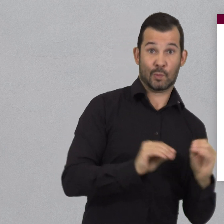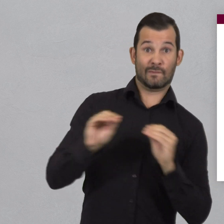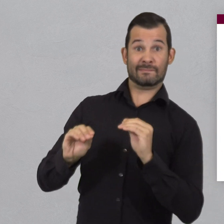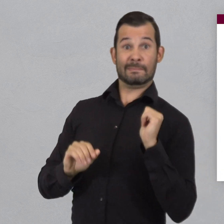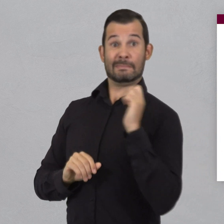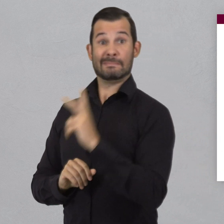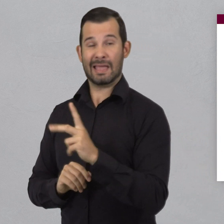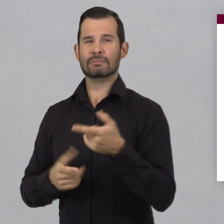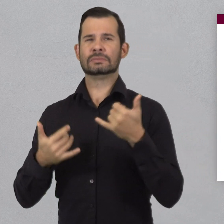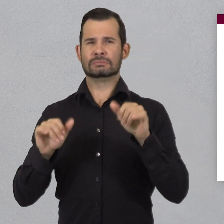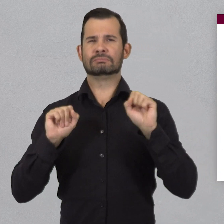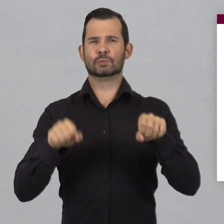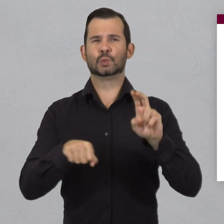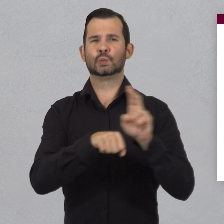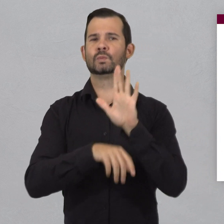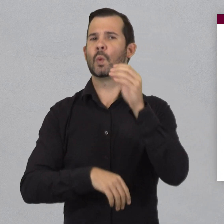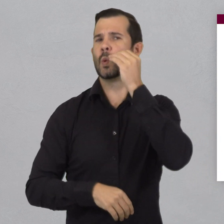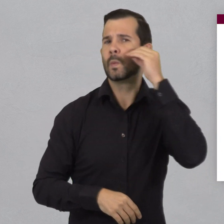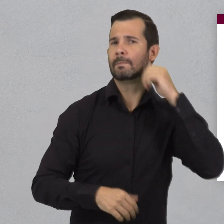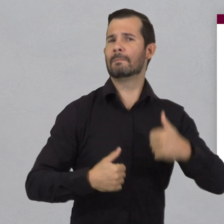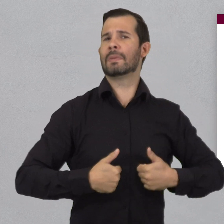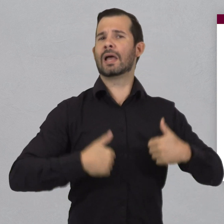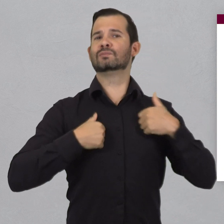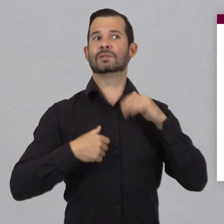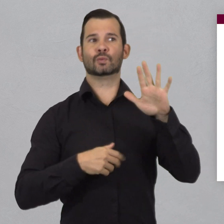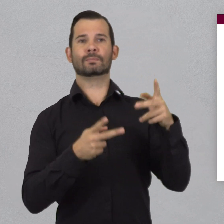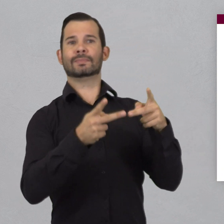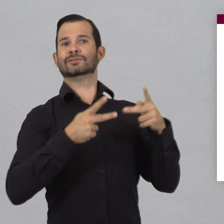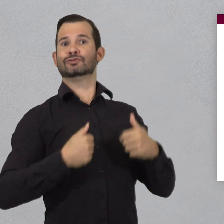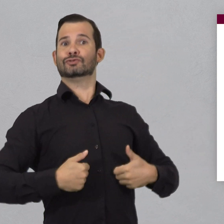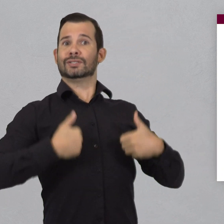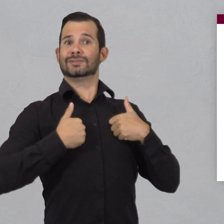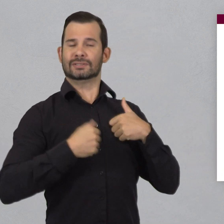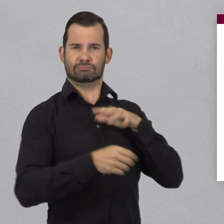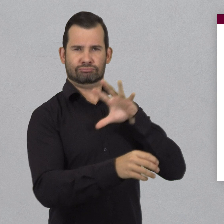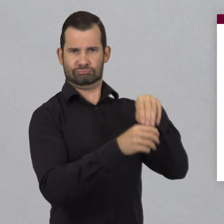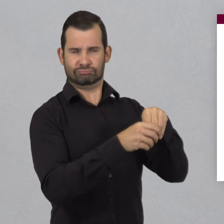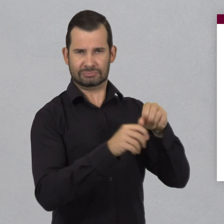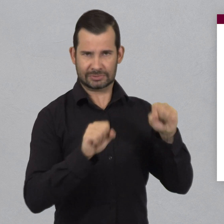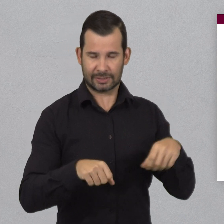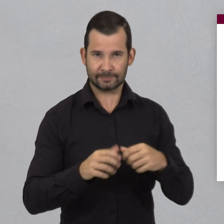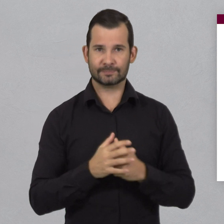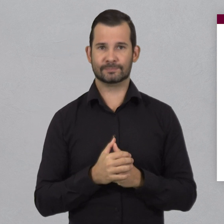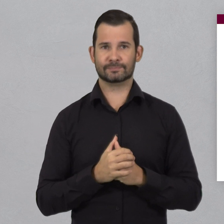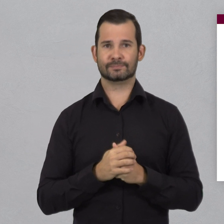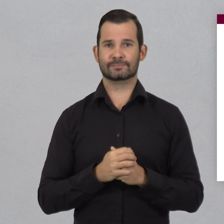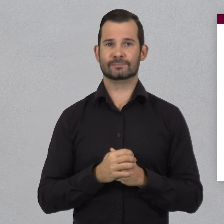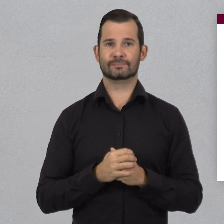plan to move back, you can still use your home address as your place of residence.